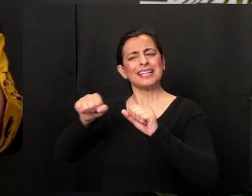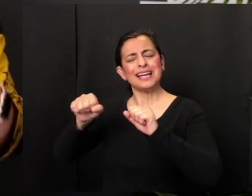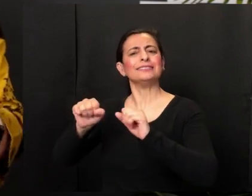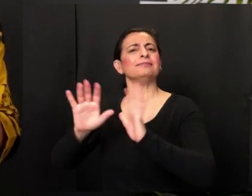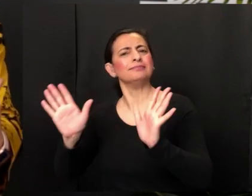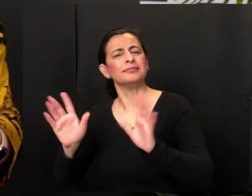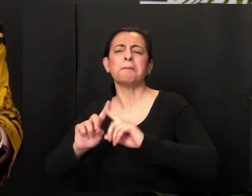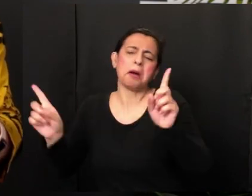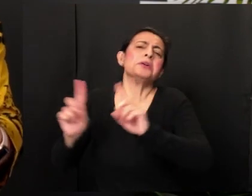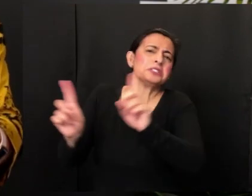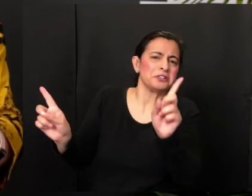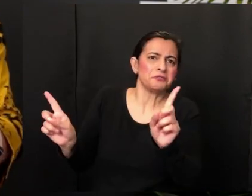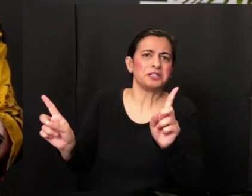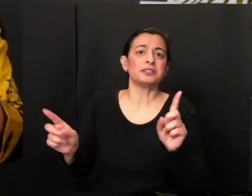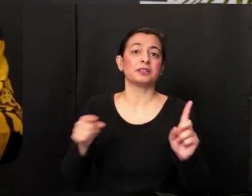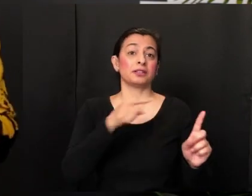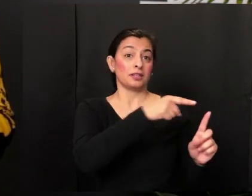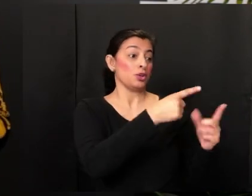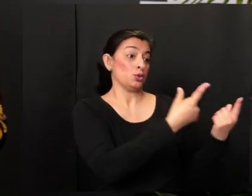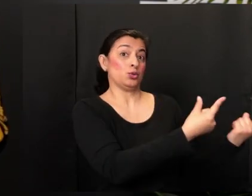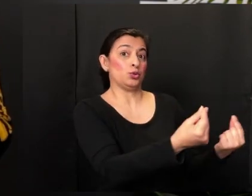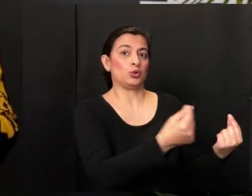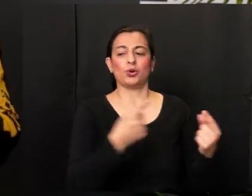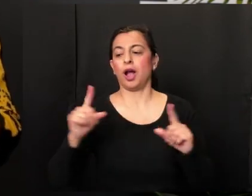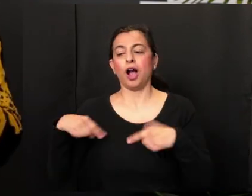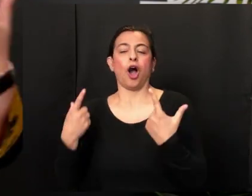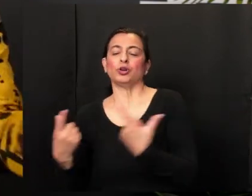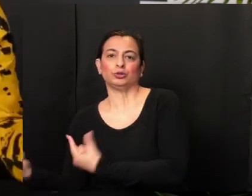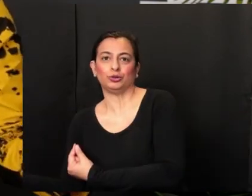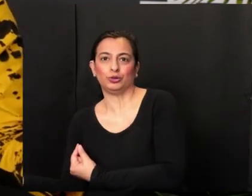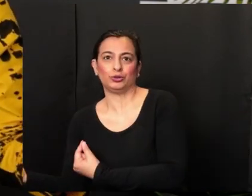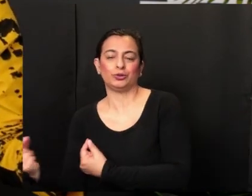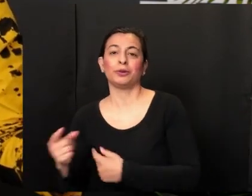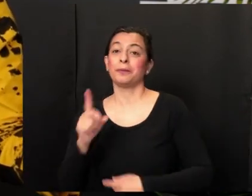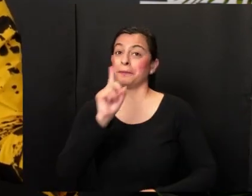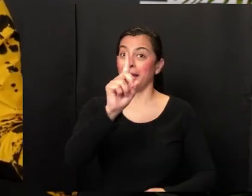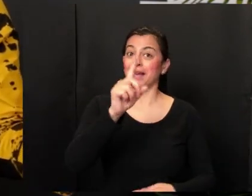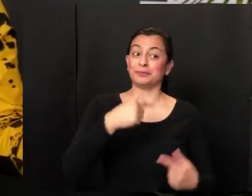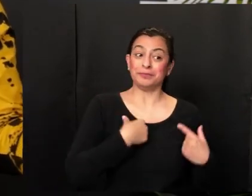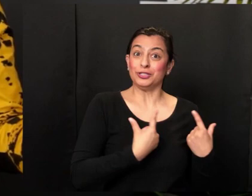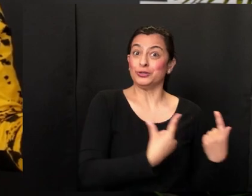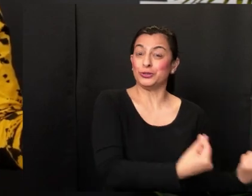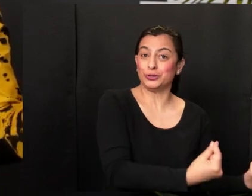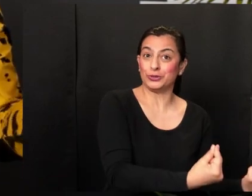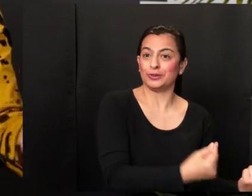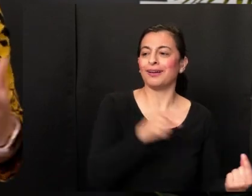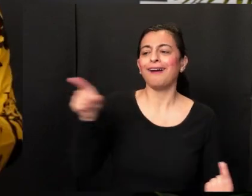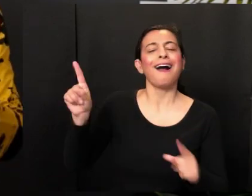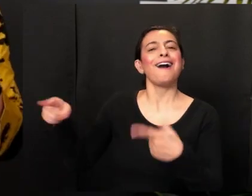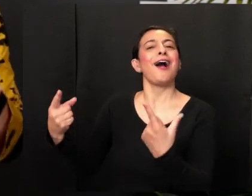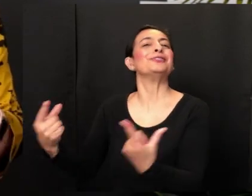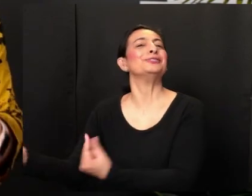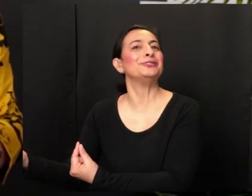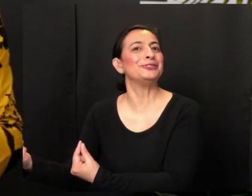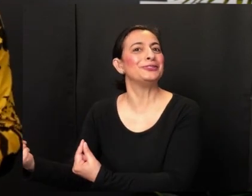sometimes it meant that I could do things that others couldn’t. I decided to take a very brave step.